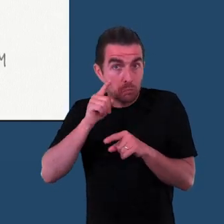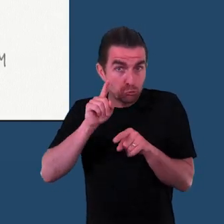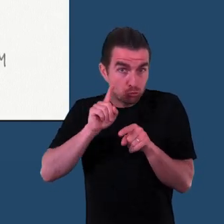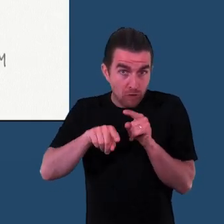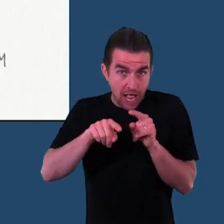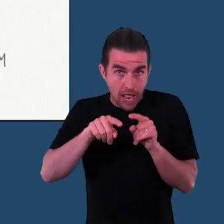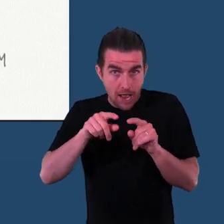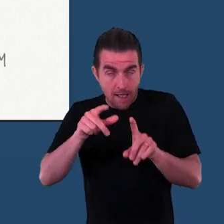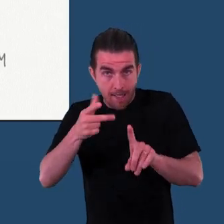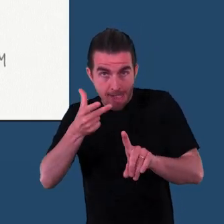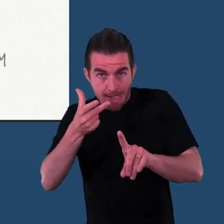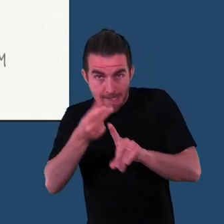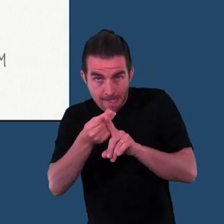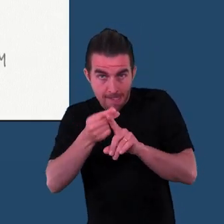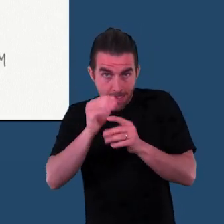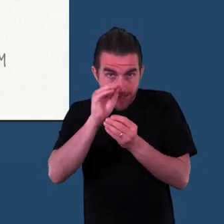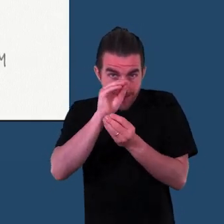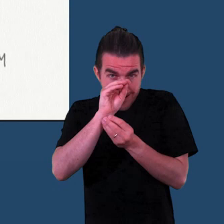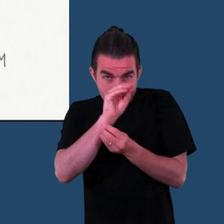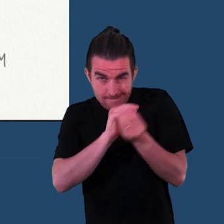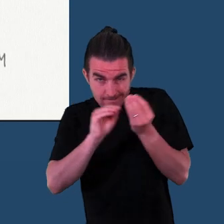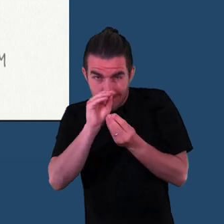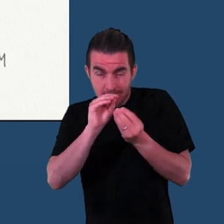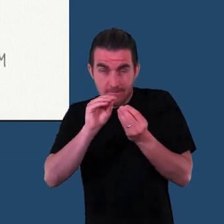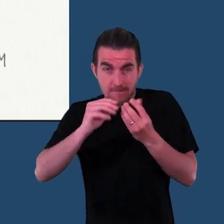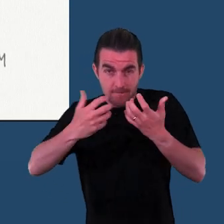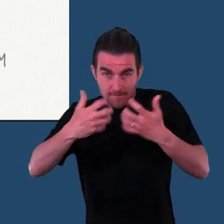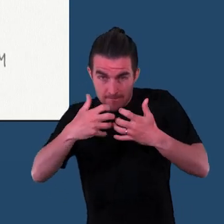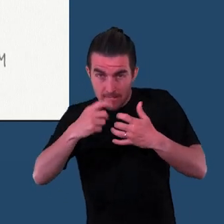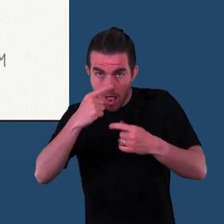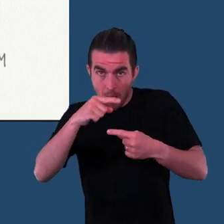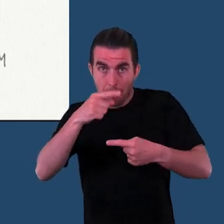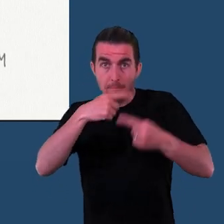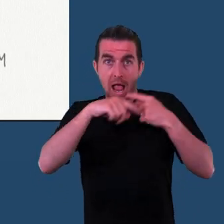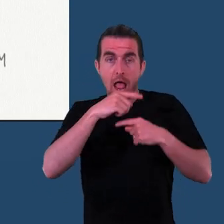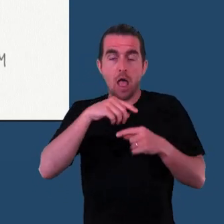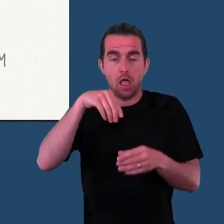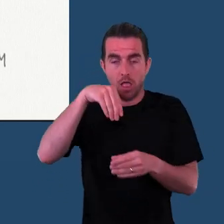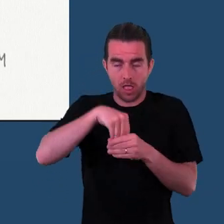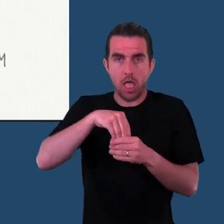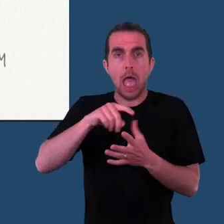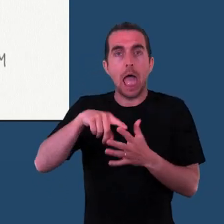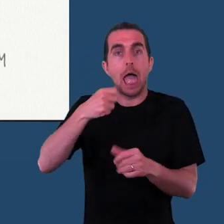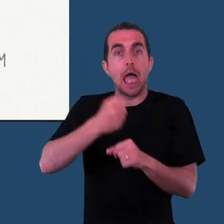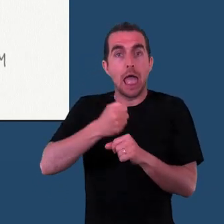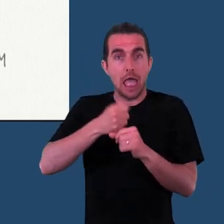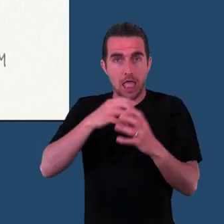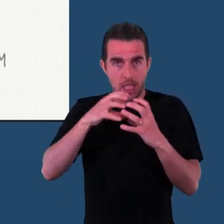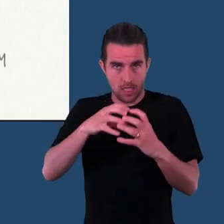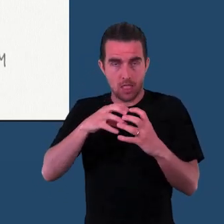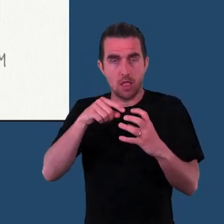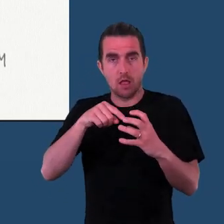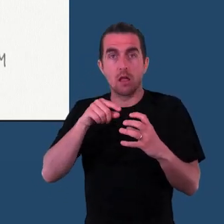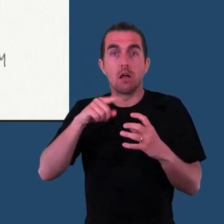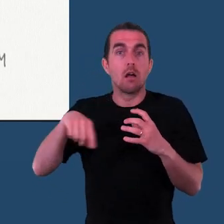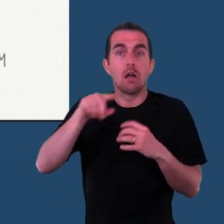So, when you look at a bird embryo, like a chicken embryo, and when it's in the egg, you'll notice, and this is the case for all birds,